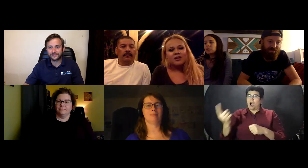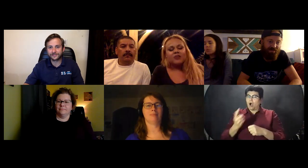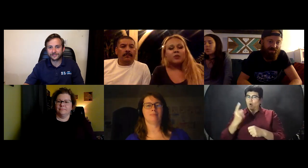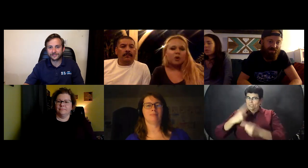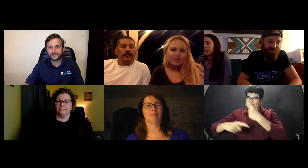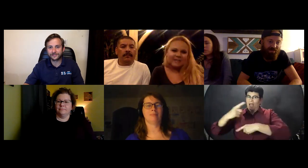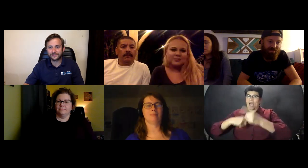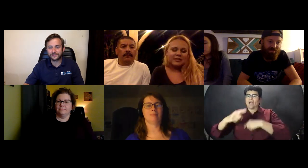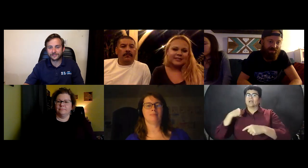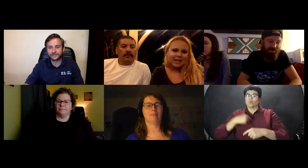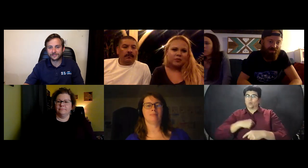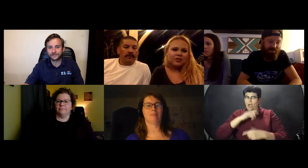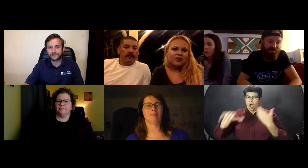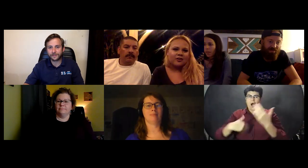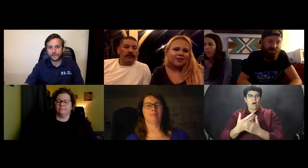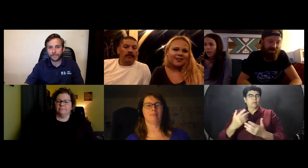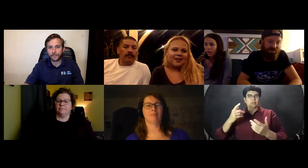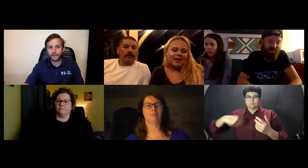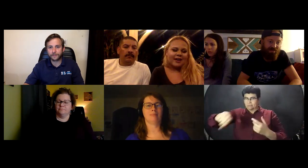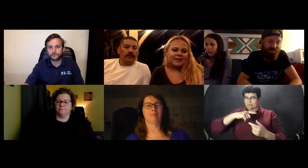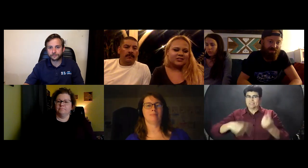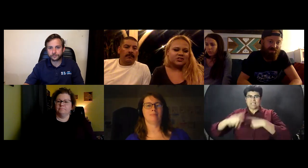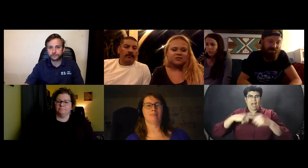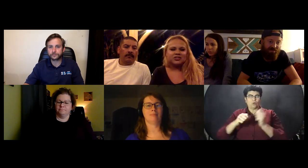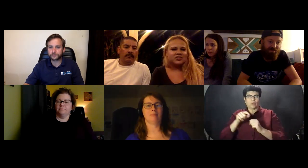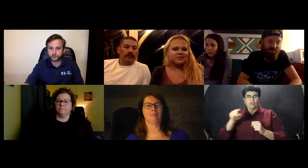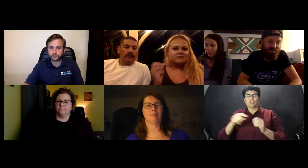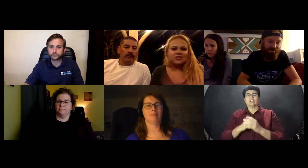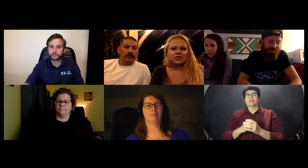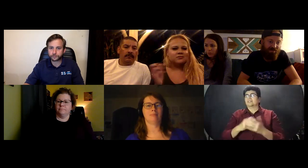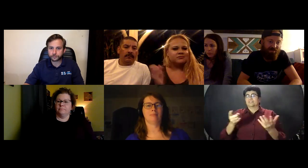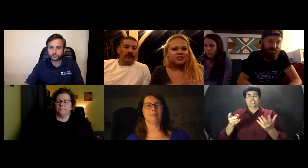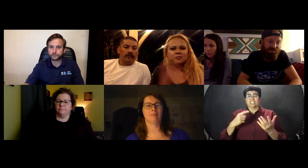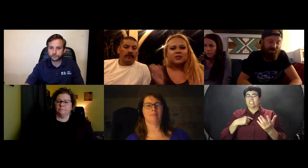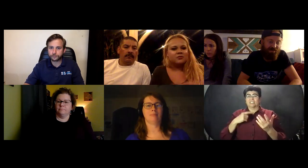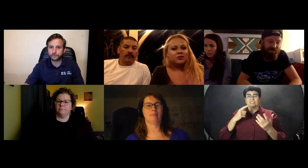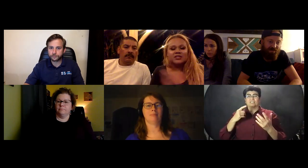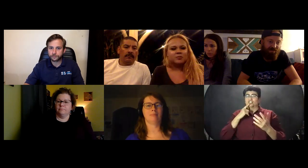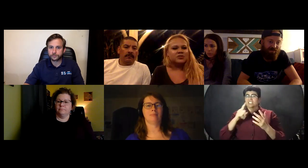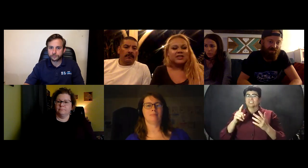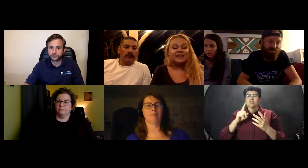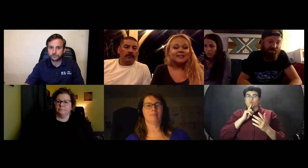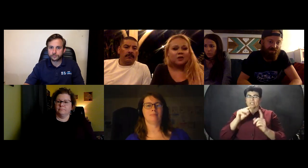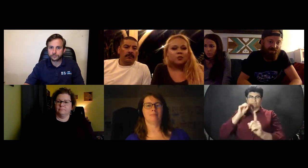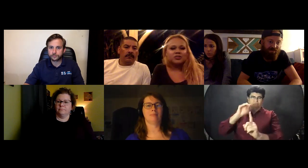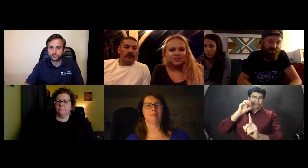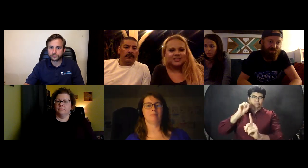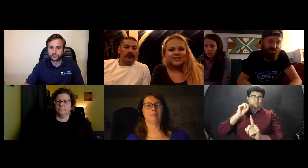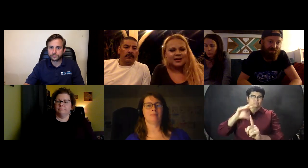that we would always have somebody to sign with her and she was just you know just being really